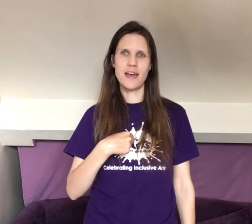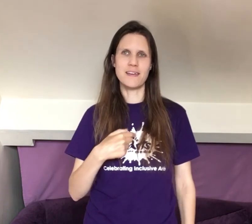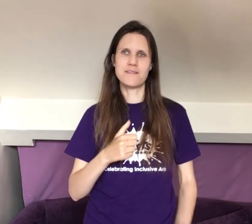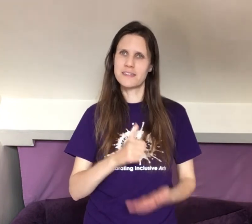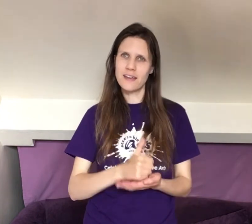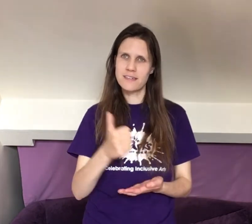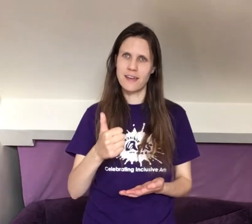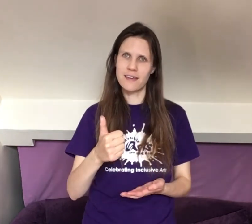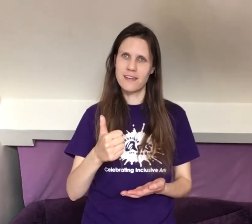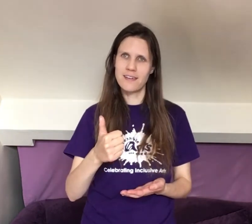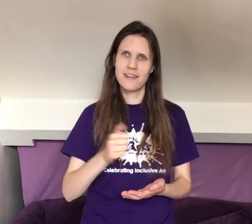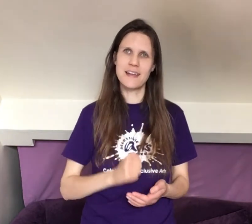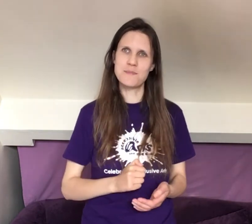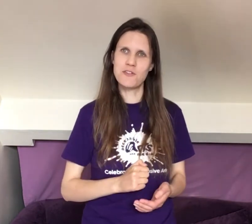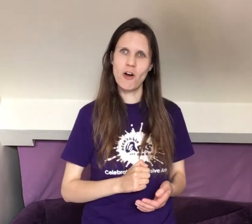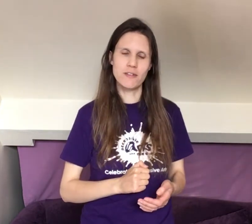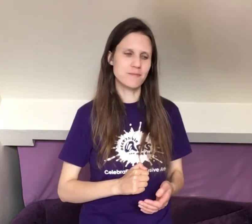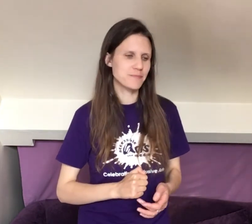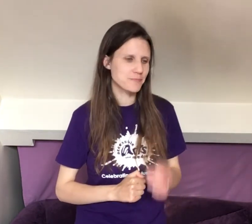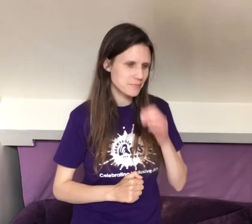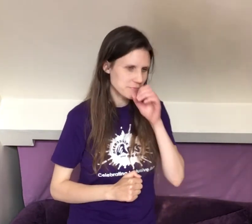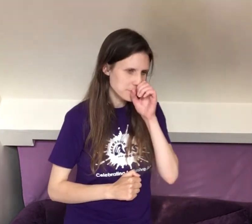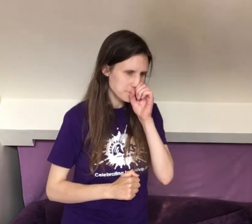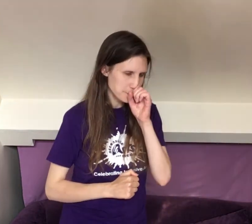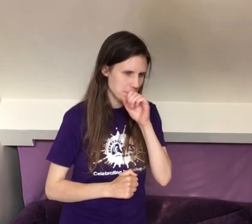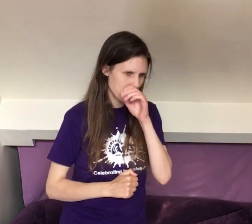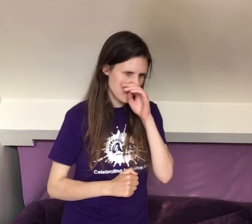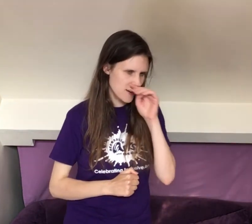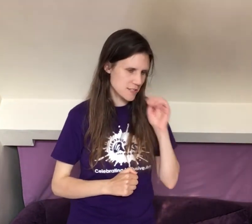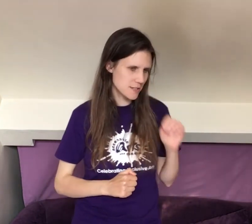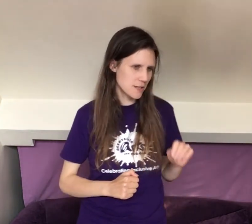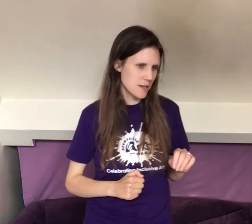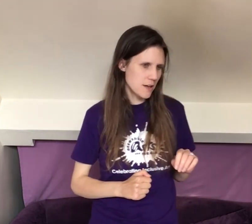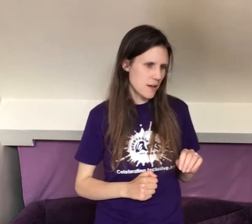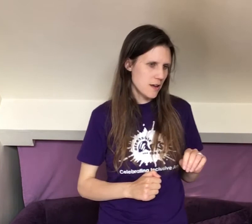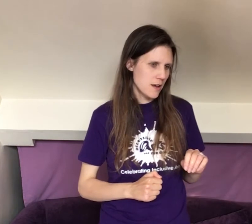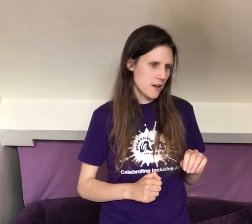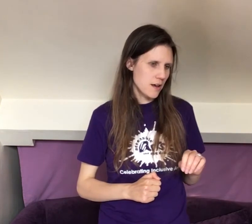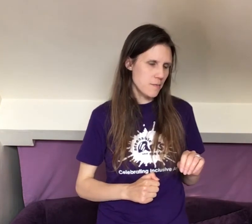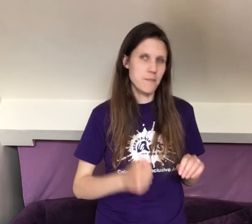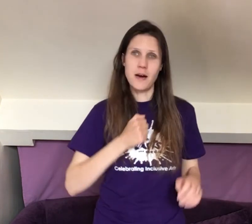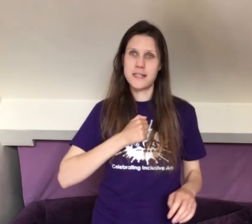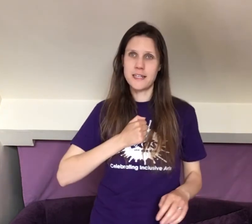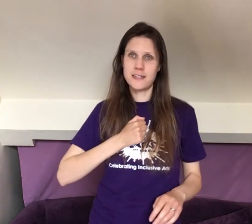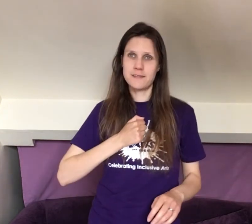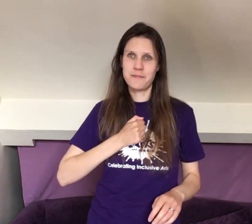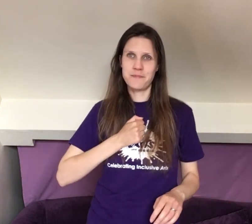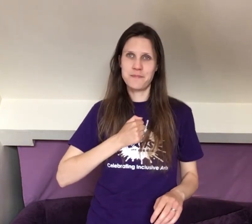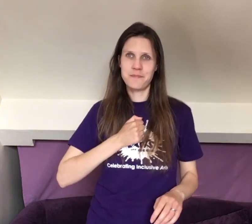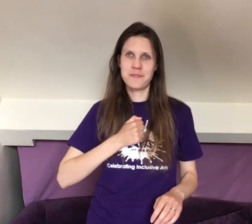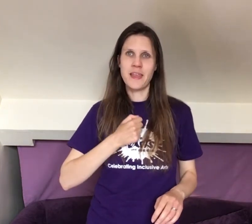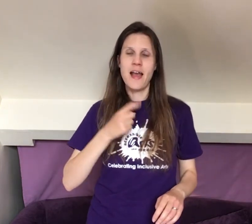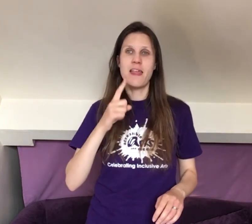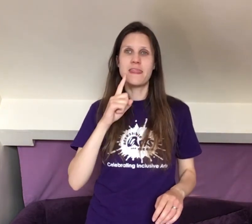OK, fantastic! Let’s move on. Right. my turn.